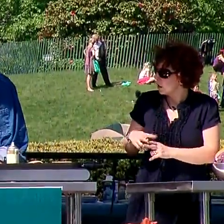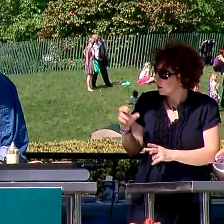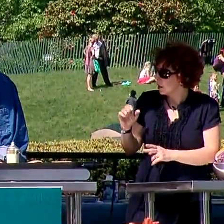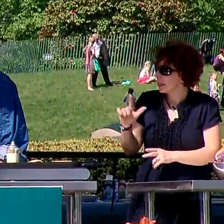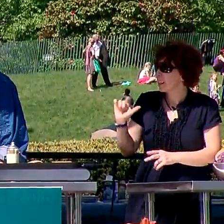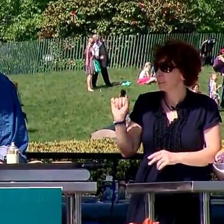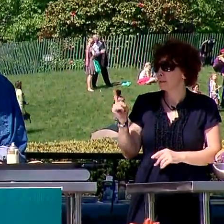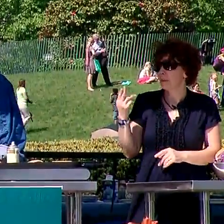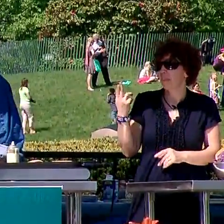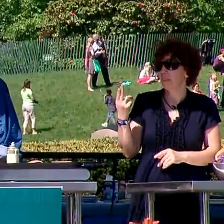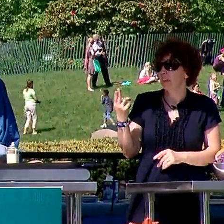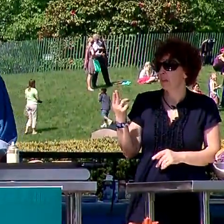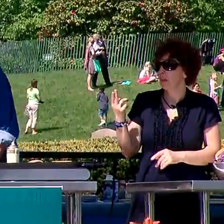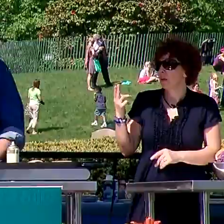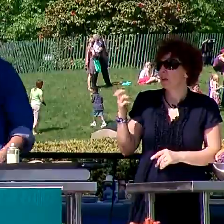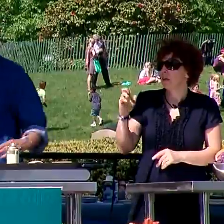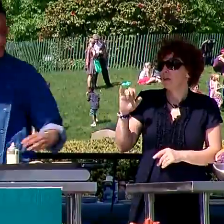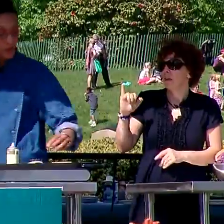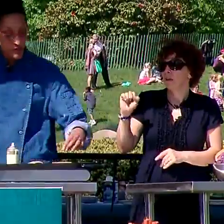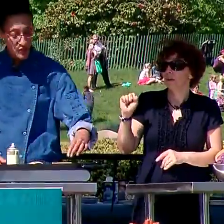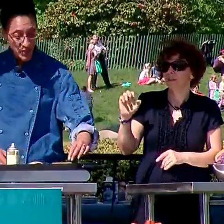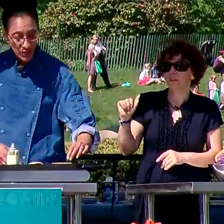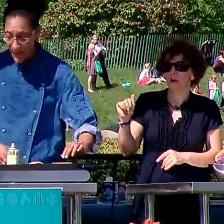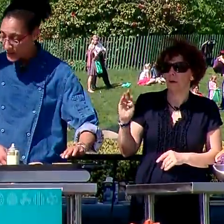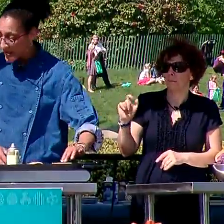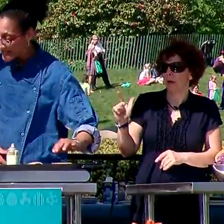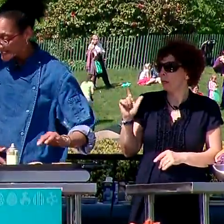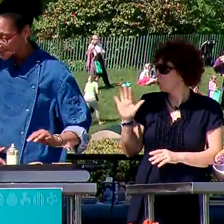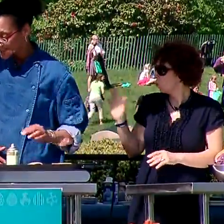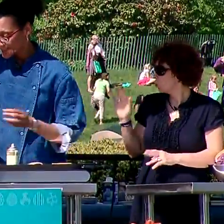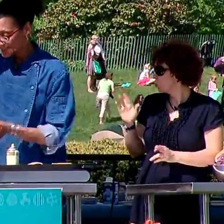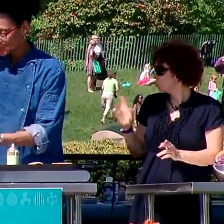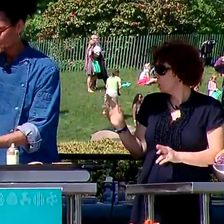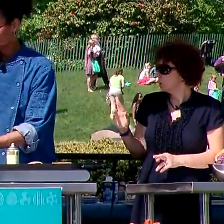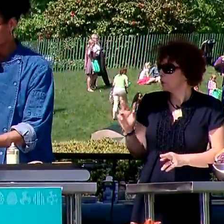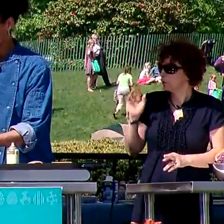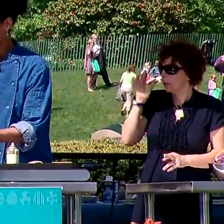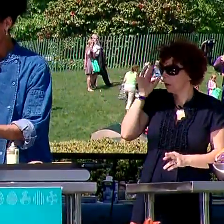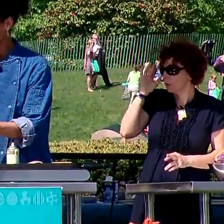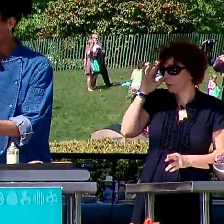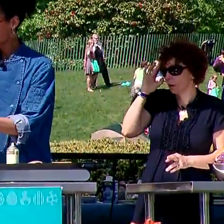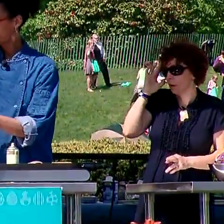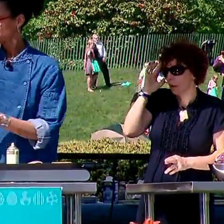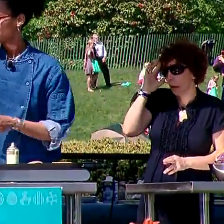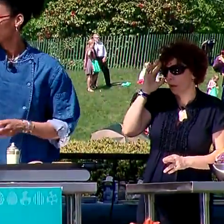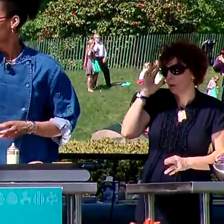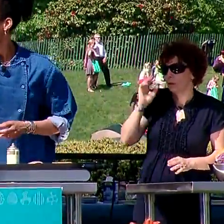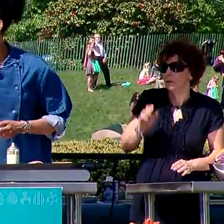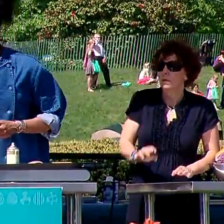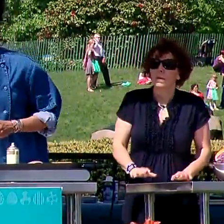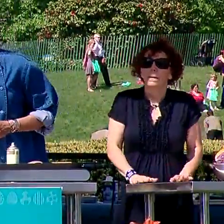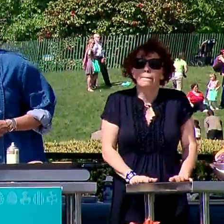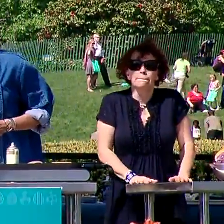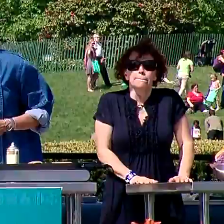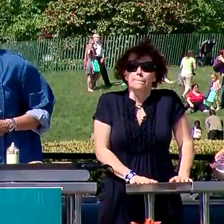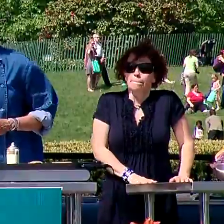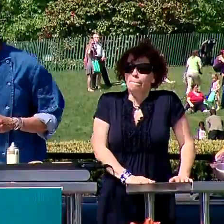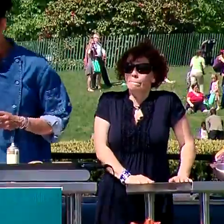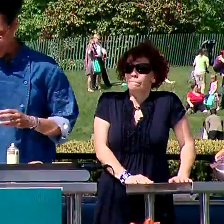Child: Isabelle. Carla Hall: Isabelle. Isabelle, yours is just about ready.